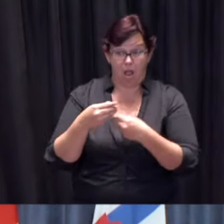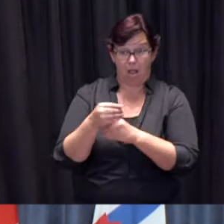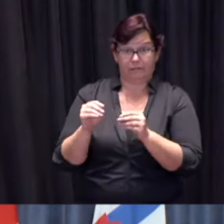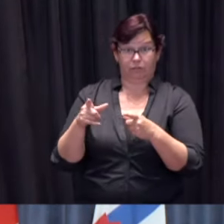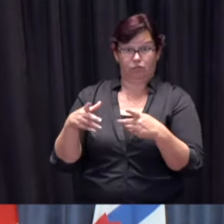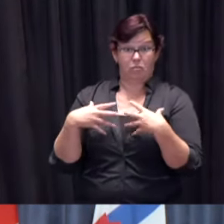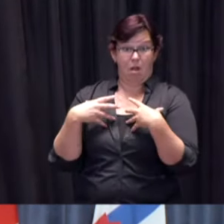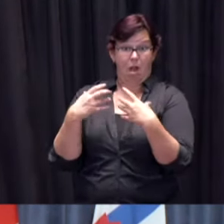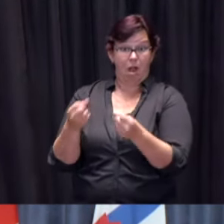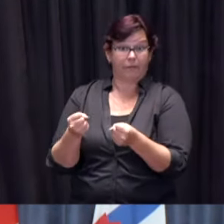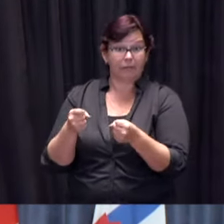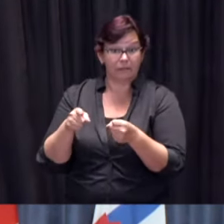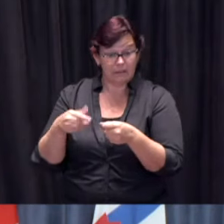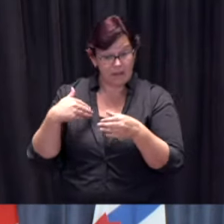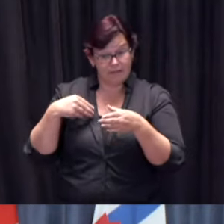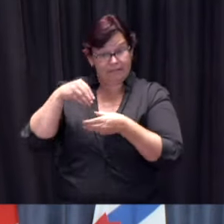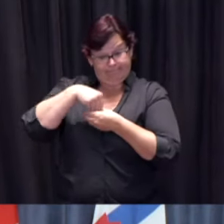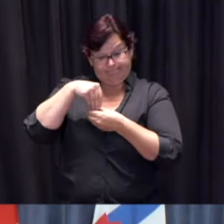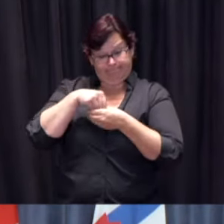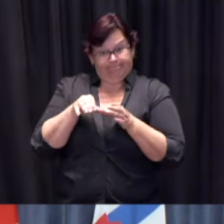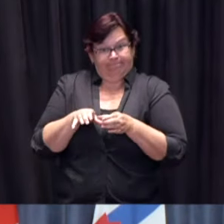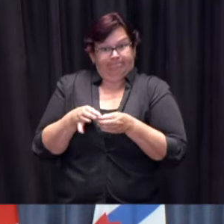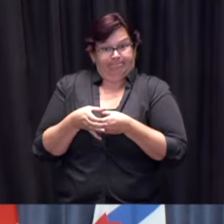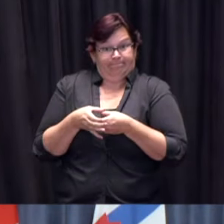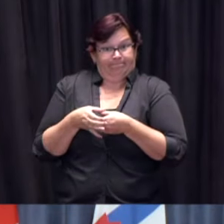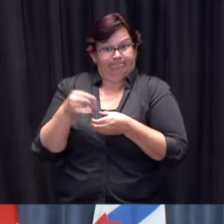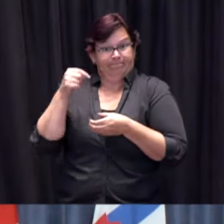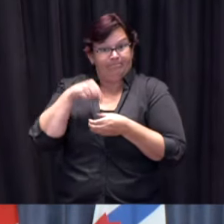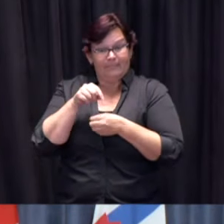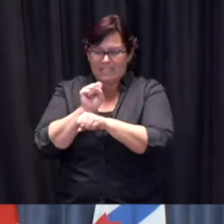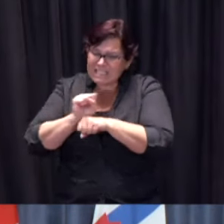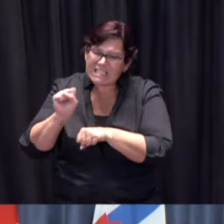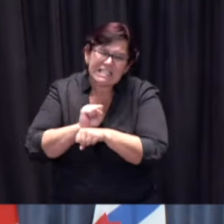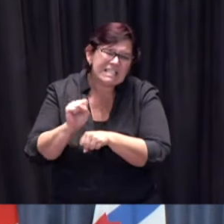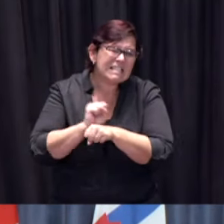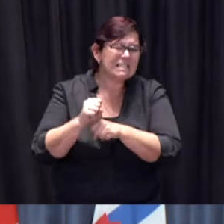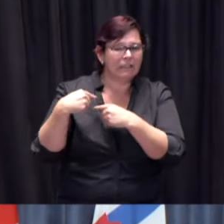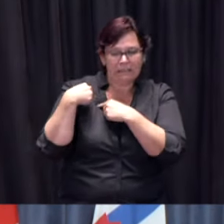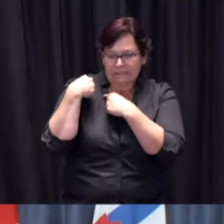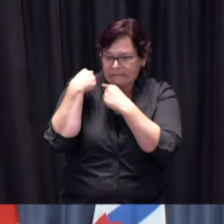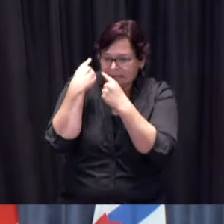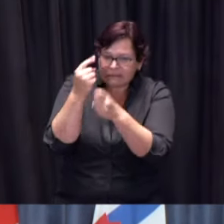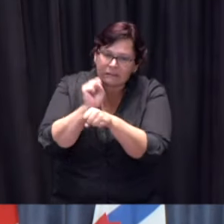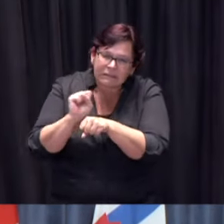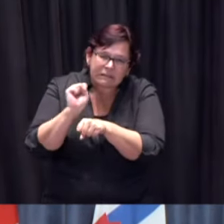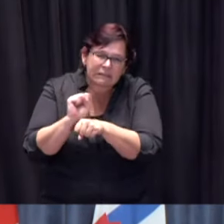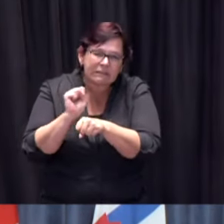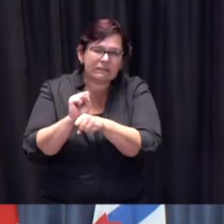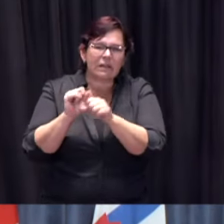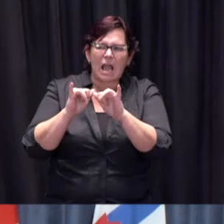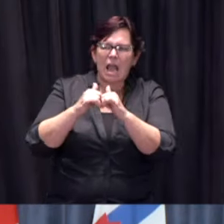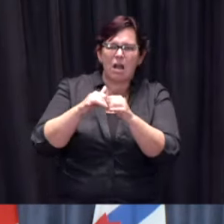Toronto Public Health that has been working tirelessly for months to prepare for reopening for our current phase two plans but